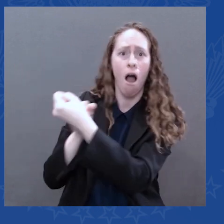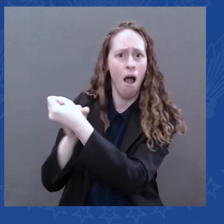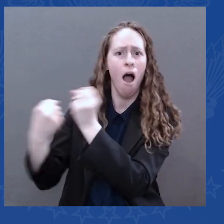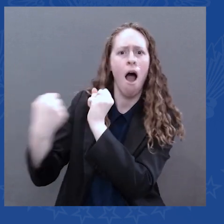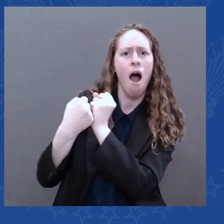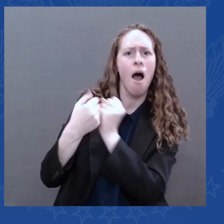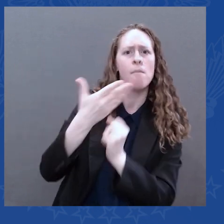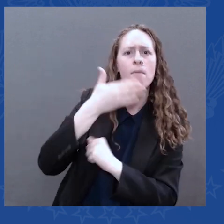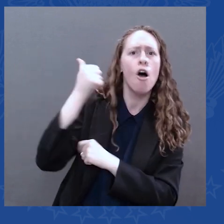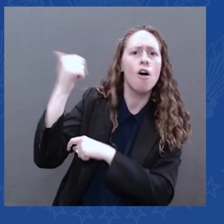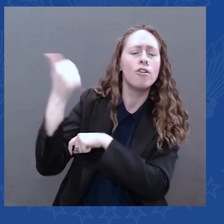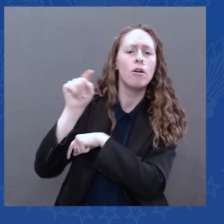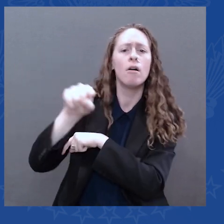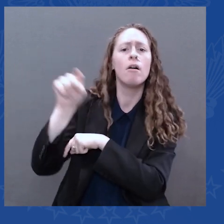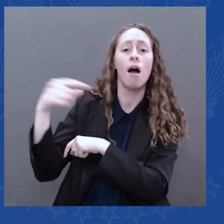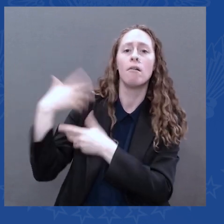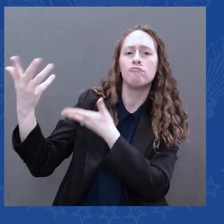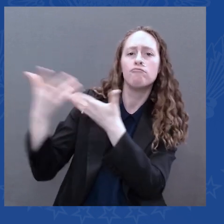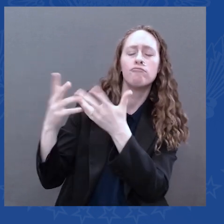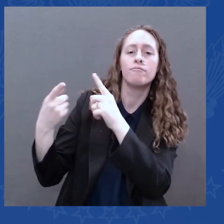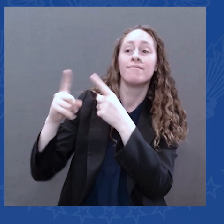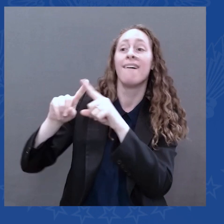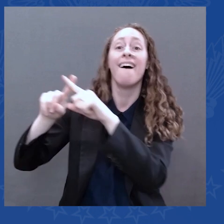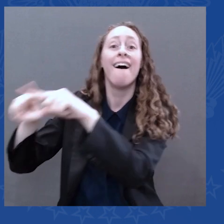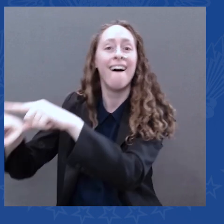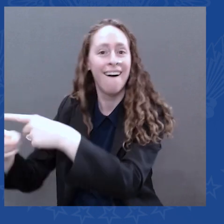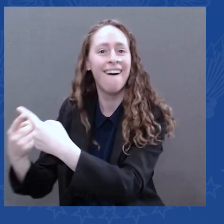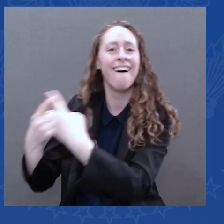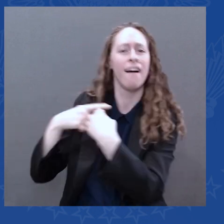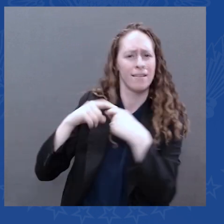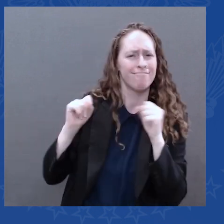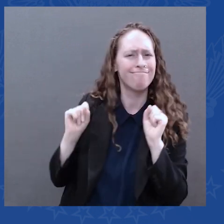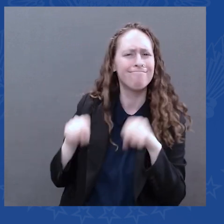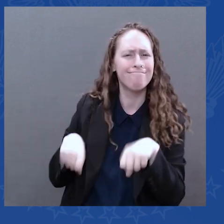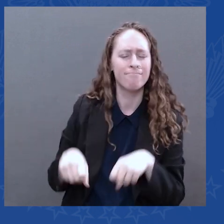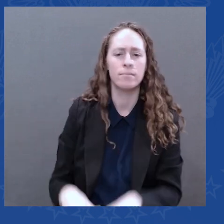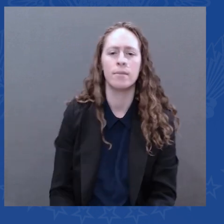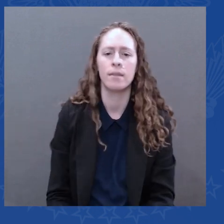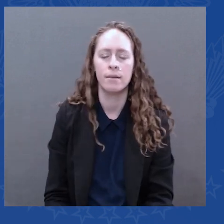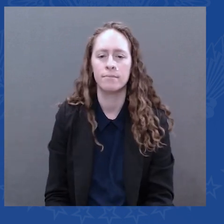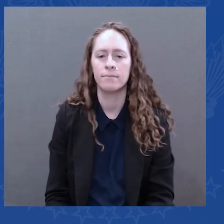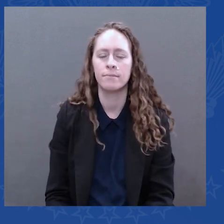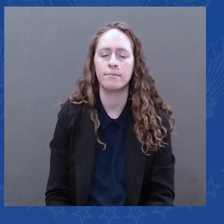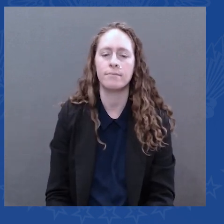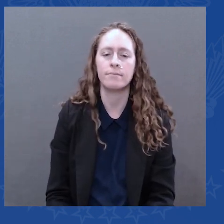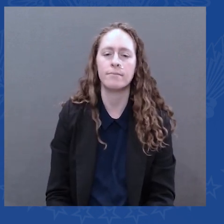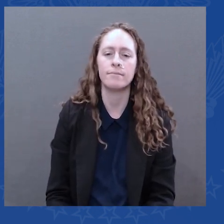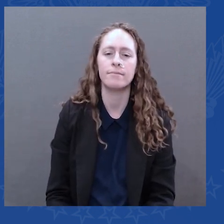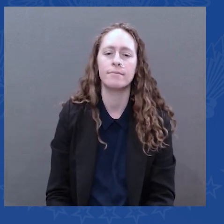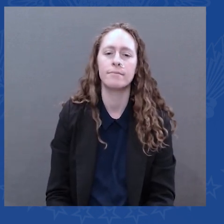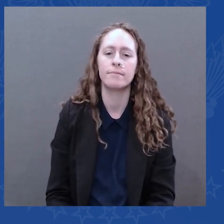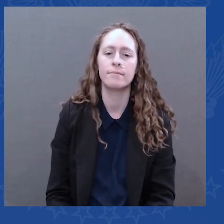to provide the European Union with additional at least 15 billion cubic meters of LNG